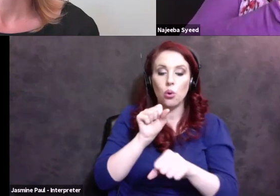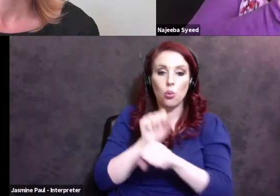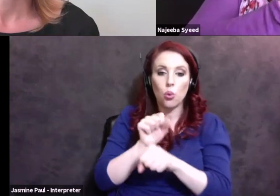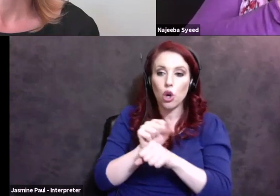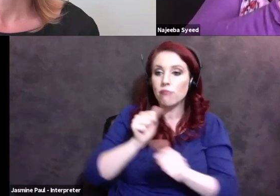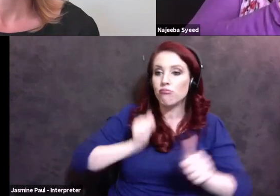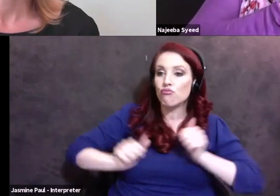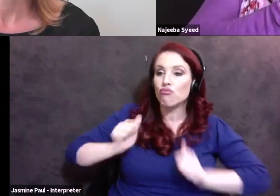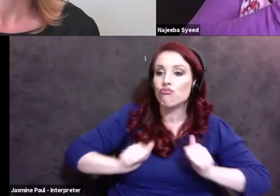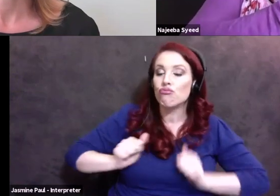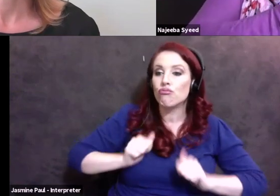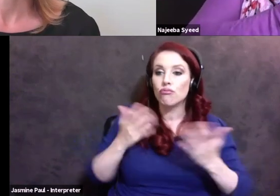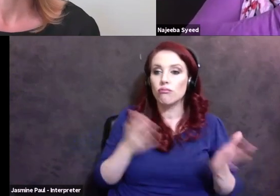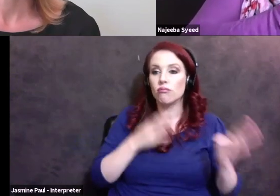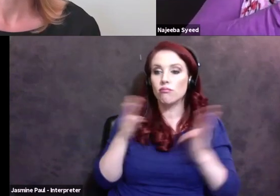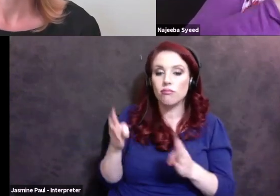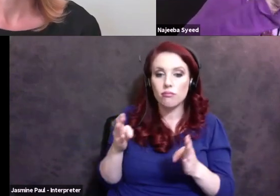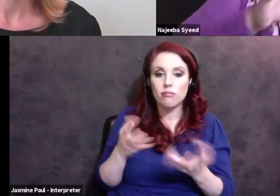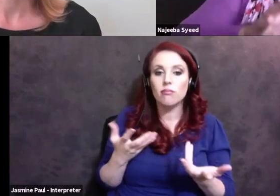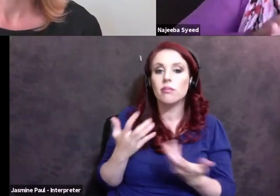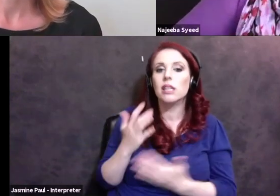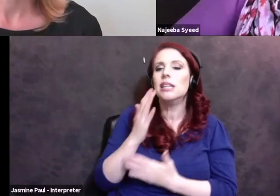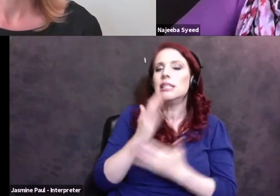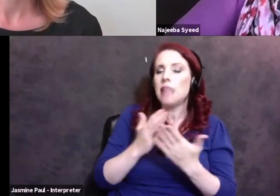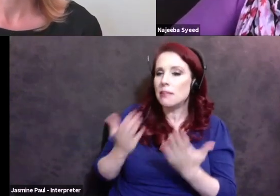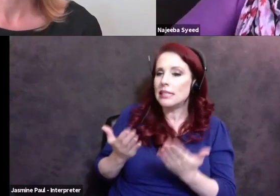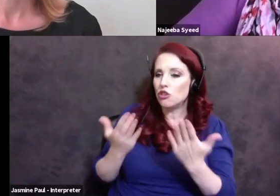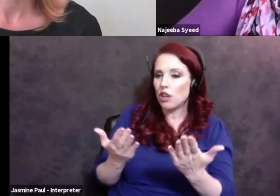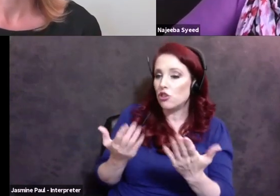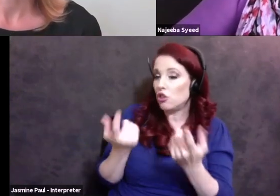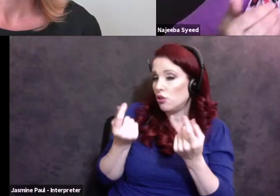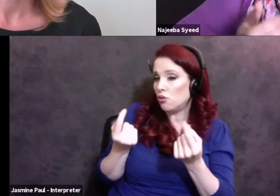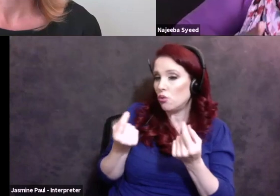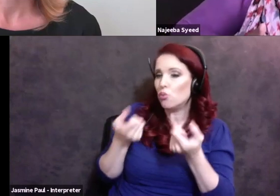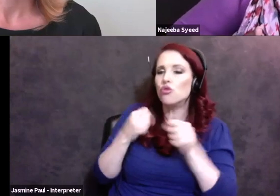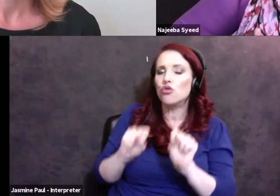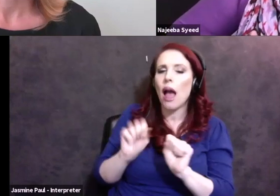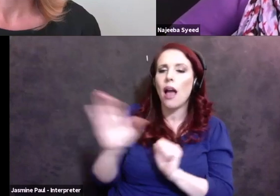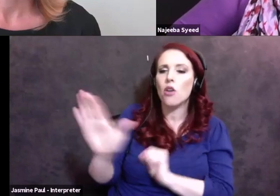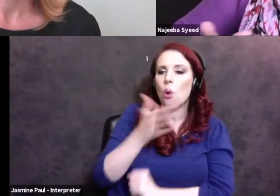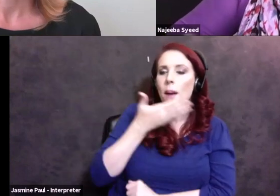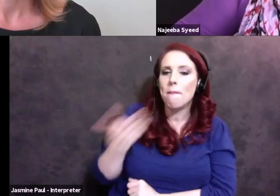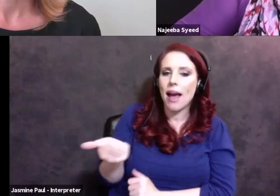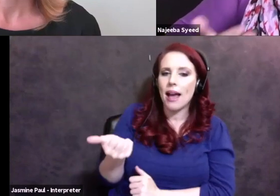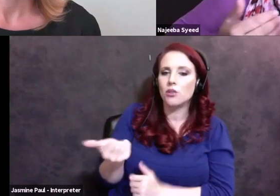Some of the suggestions I can make for allies is to try your best to engage people from